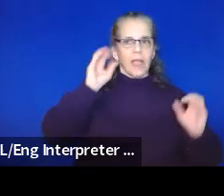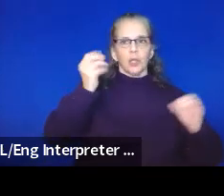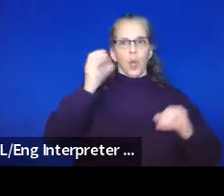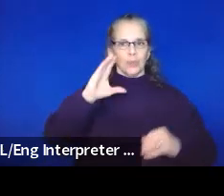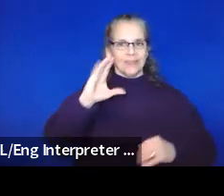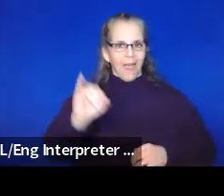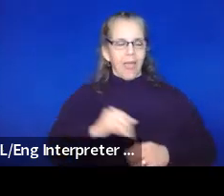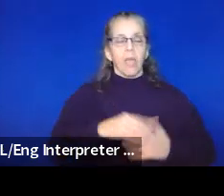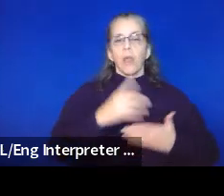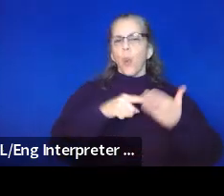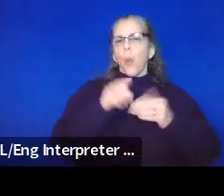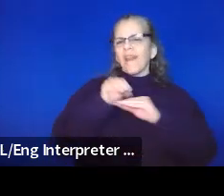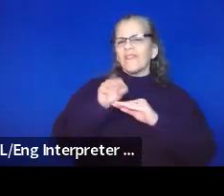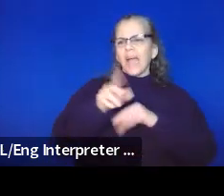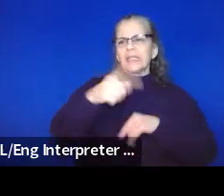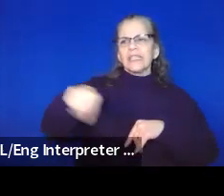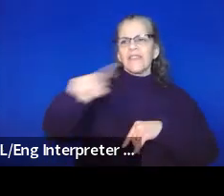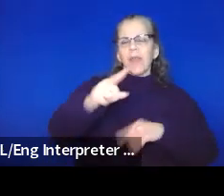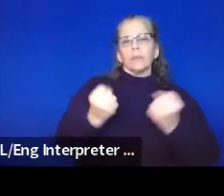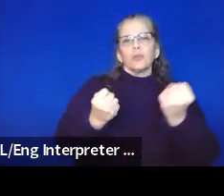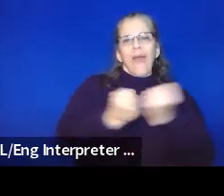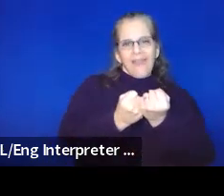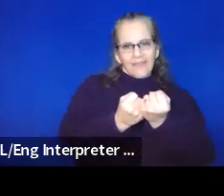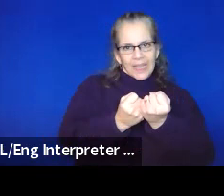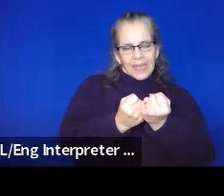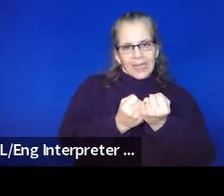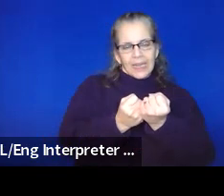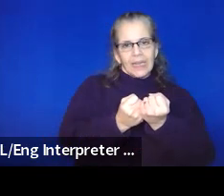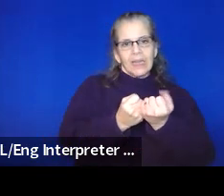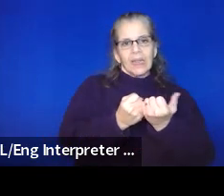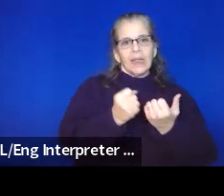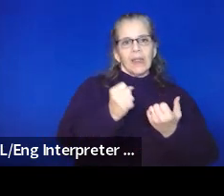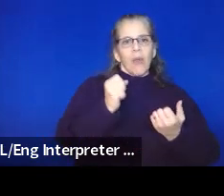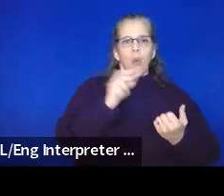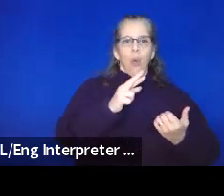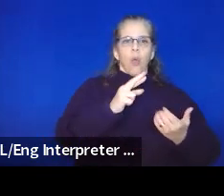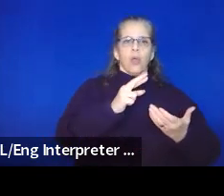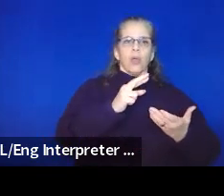to them to help advocate or support those that they work with who have hearing loss?